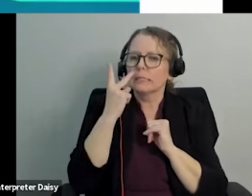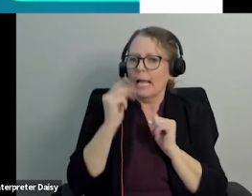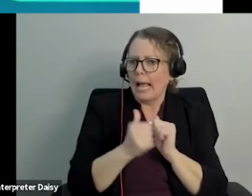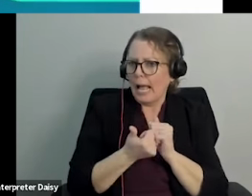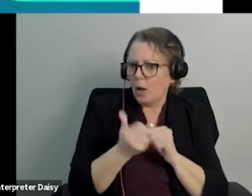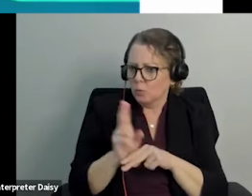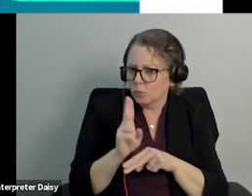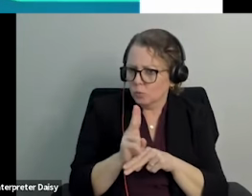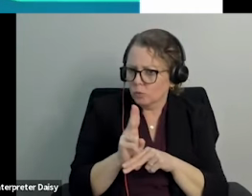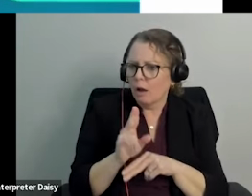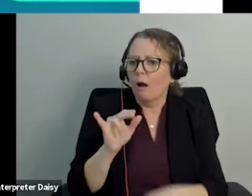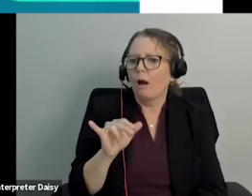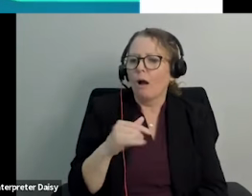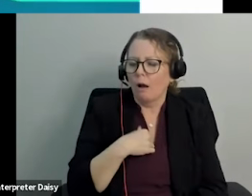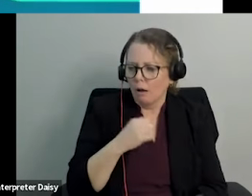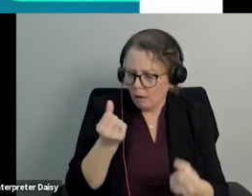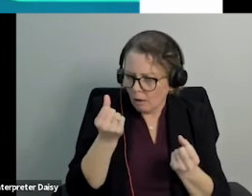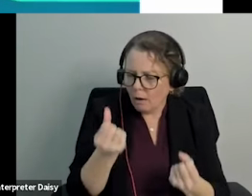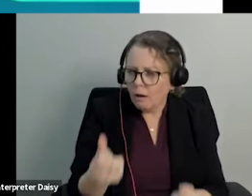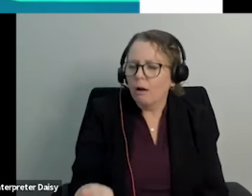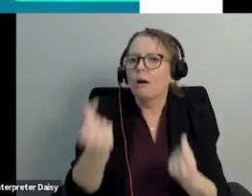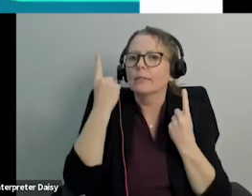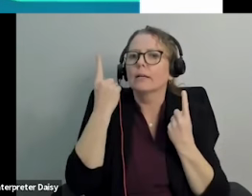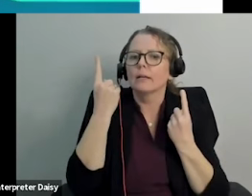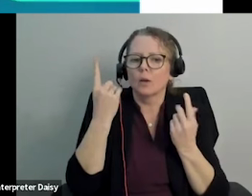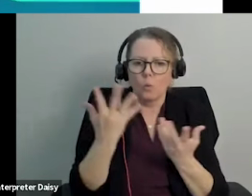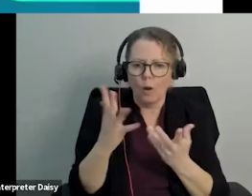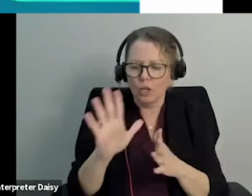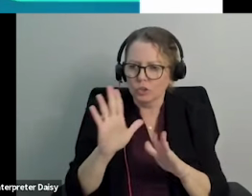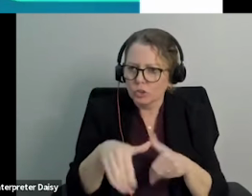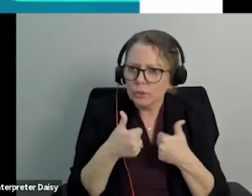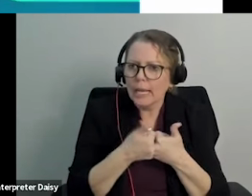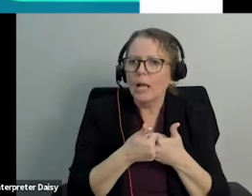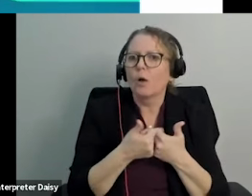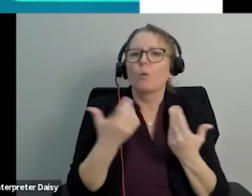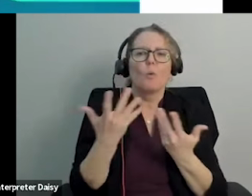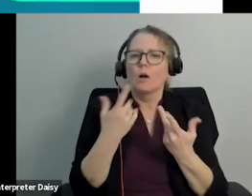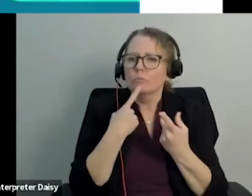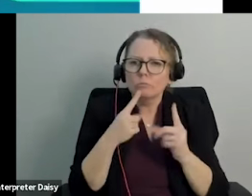you can get a better understanding of the challenges they face and what they want to accomplish.